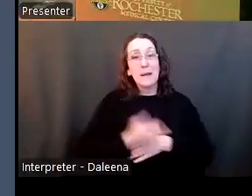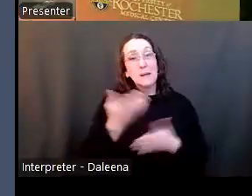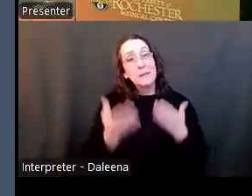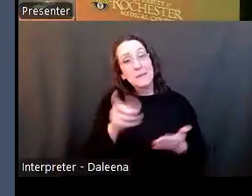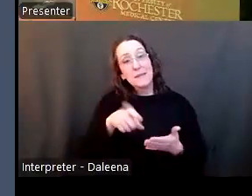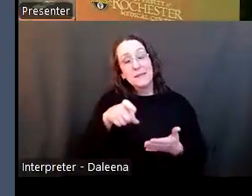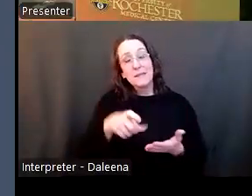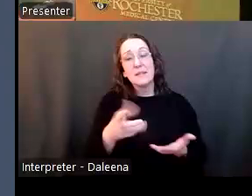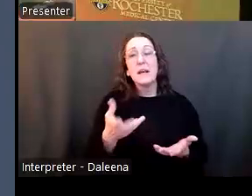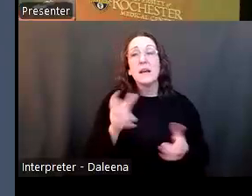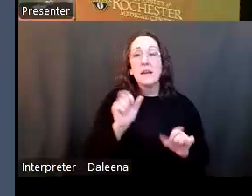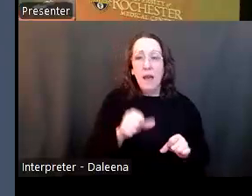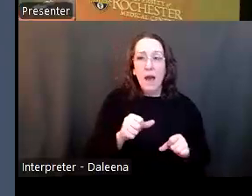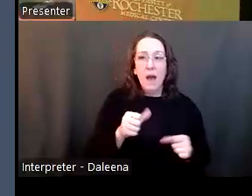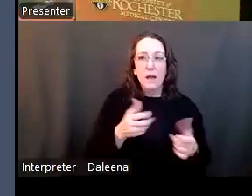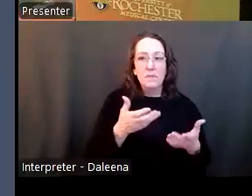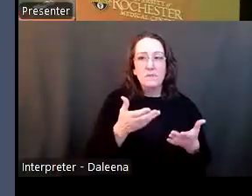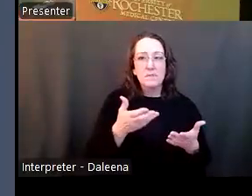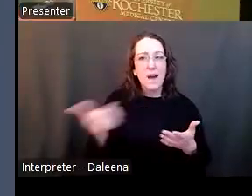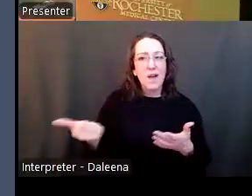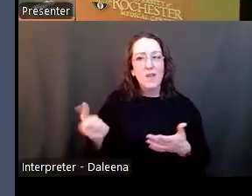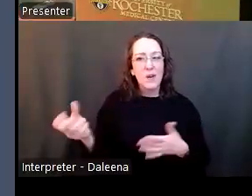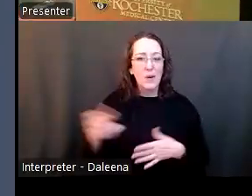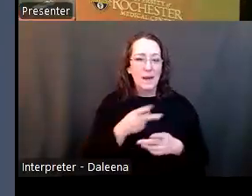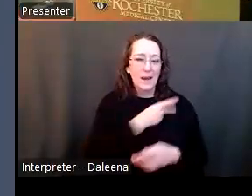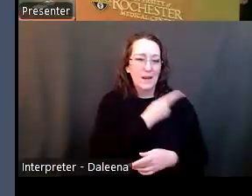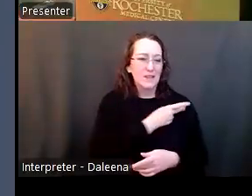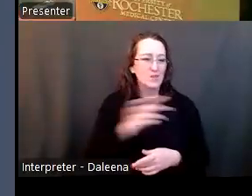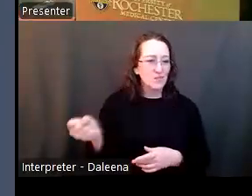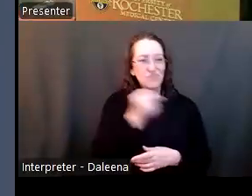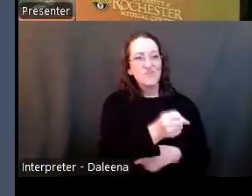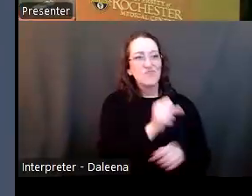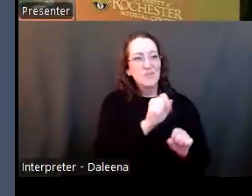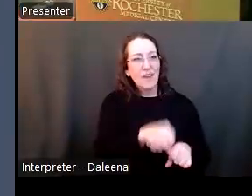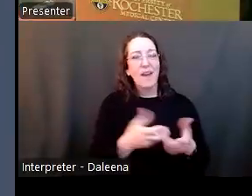we can actually bring uh other patients in and you can imagine uh on the other shifts